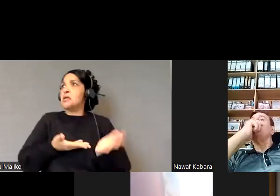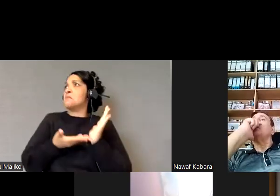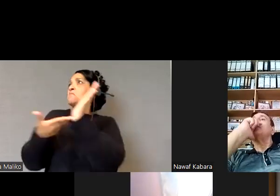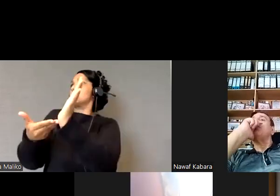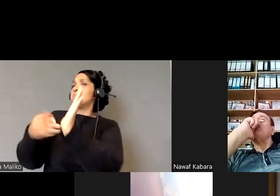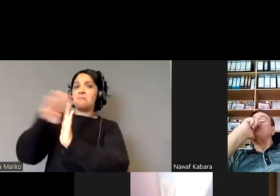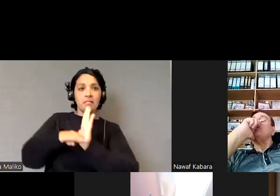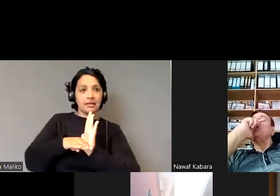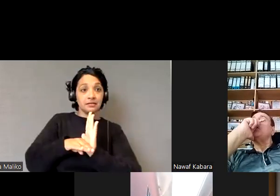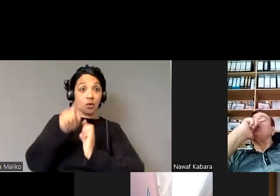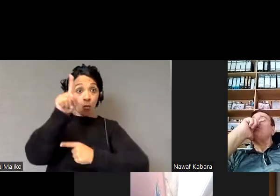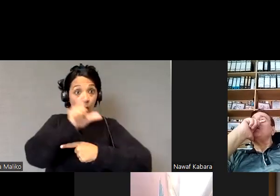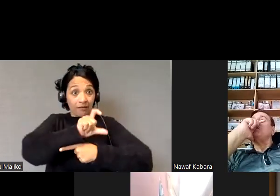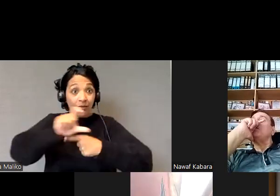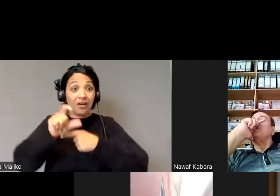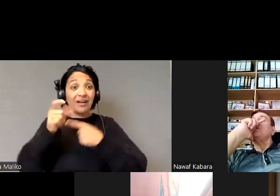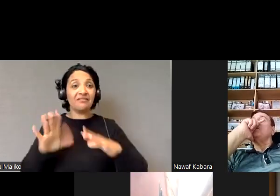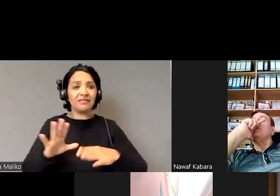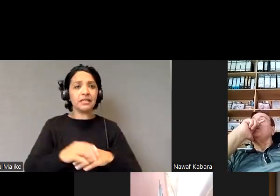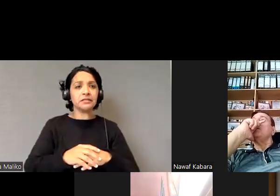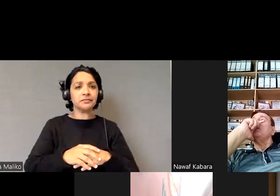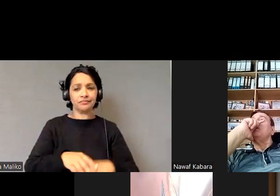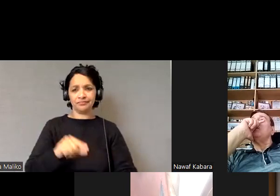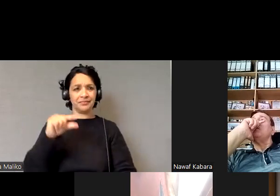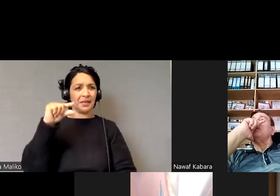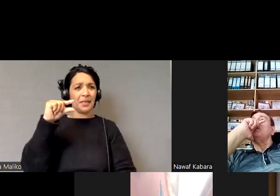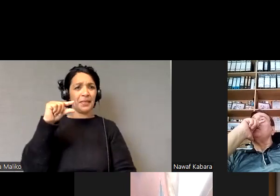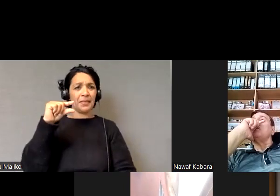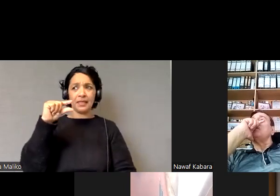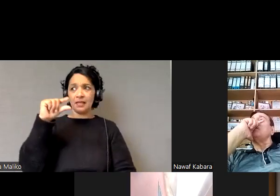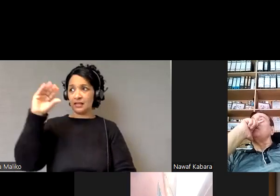After a week, they gave a small item, kit of four items.